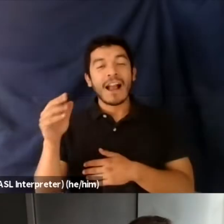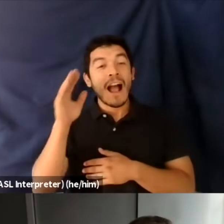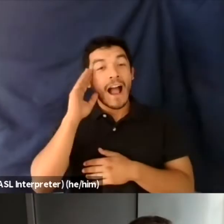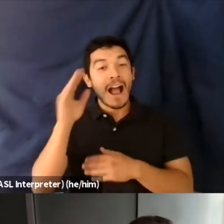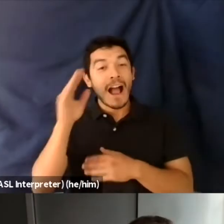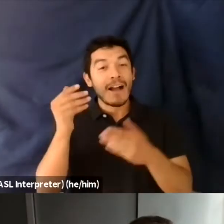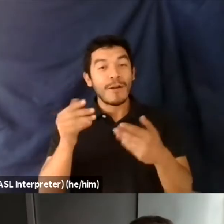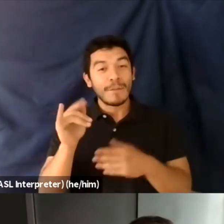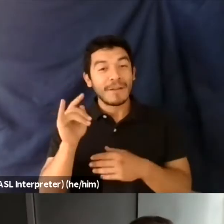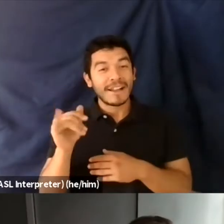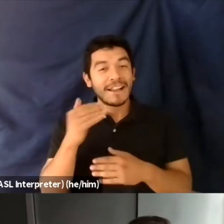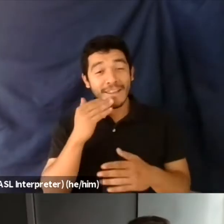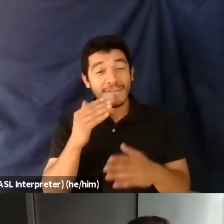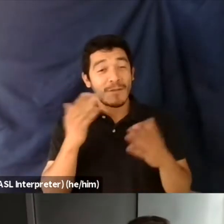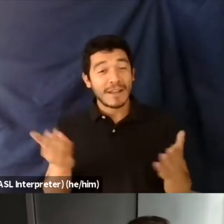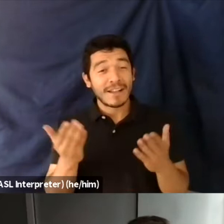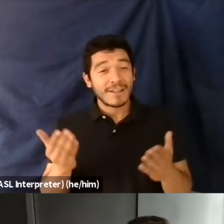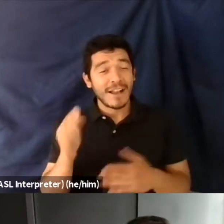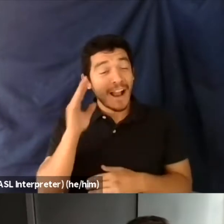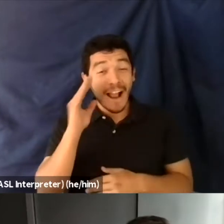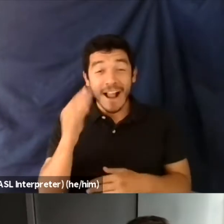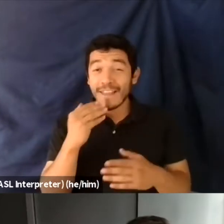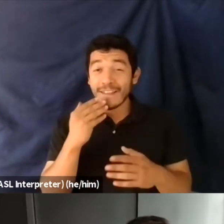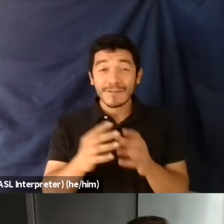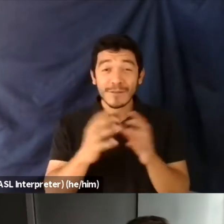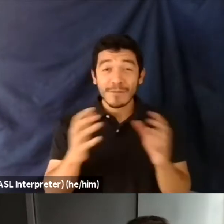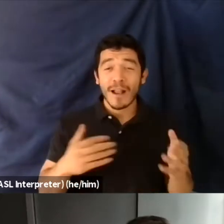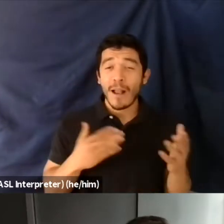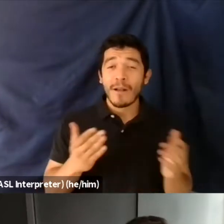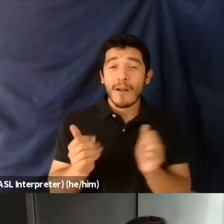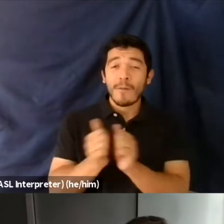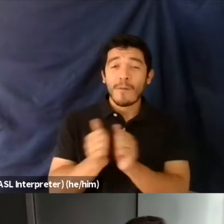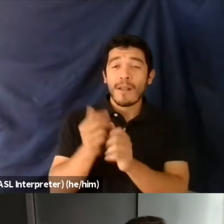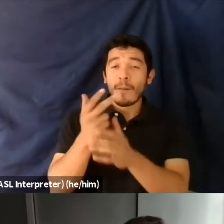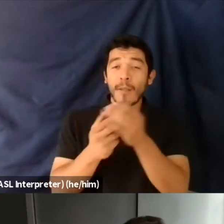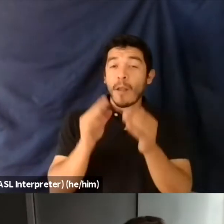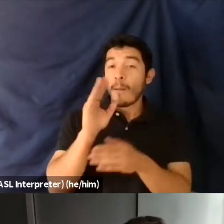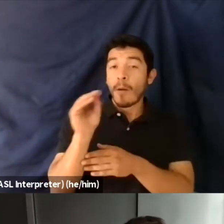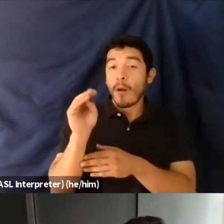Hi, thank you so much. I'm here with Bo McGuire, the Director of Socks on Fire